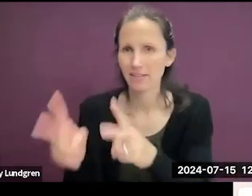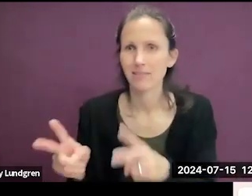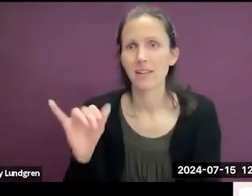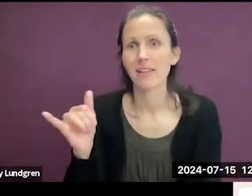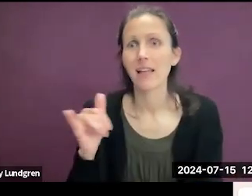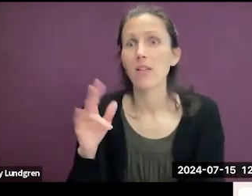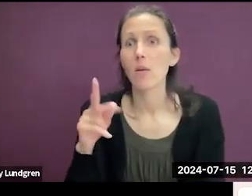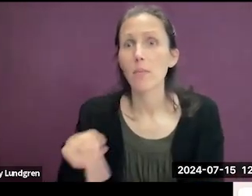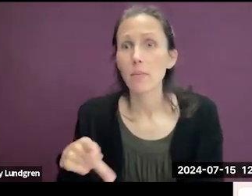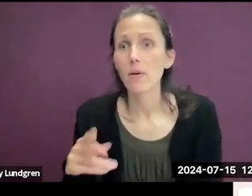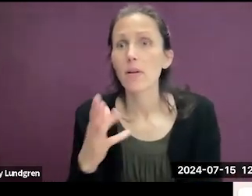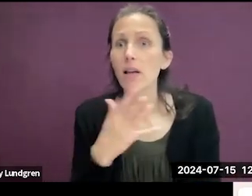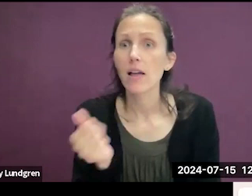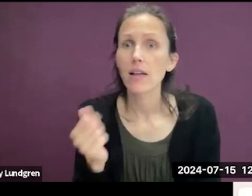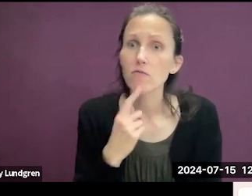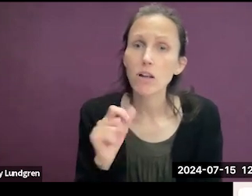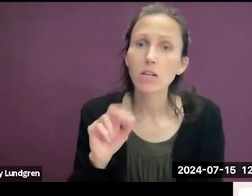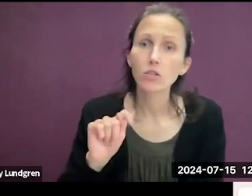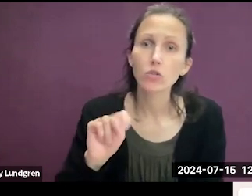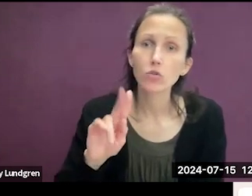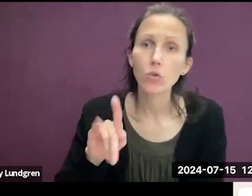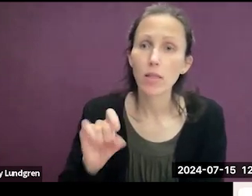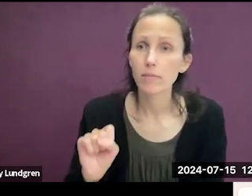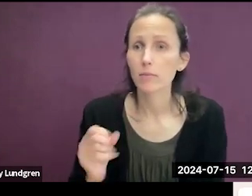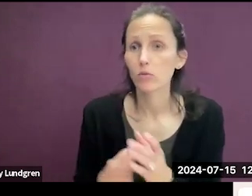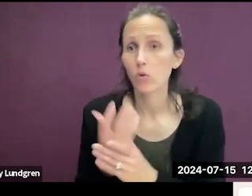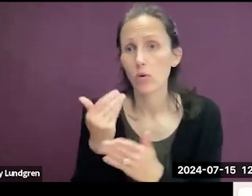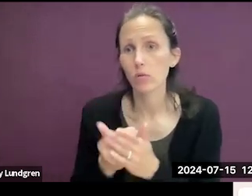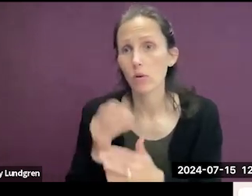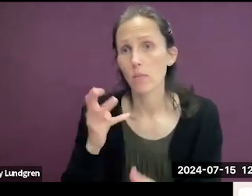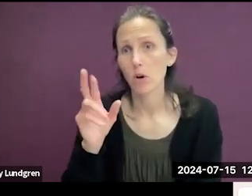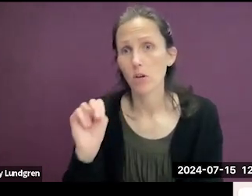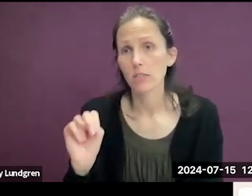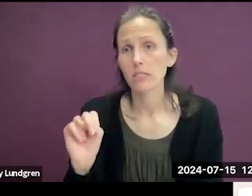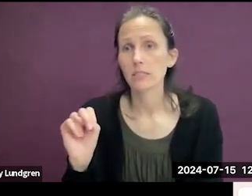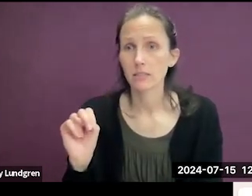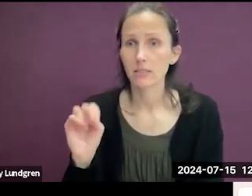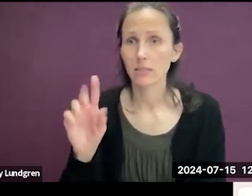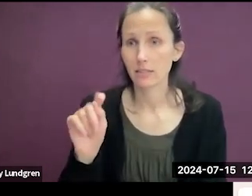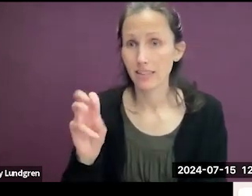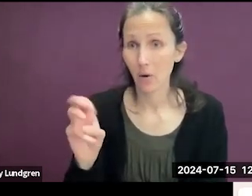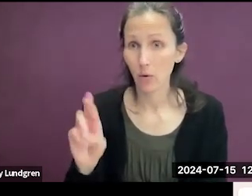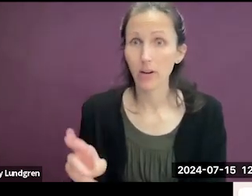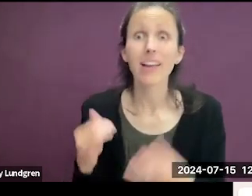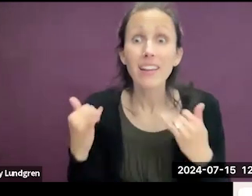So I now have alt-text there. And when I go back to my accessibility check, you'll see that now I'm only missing alt-text